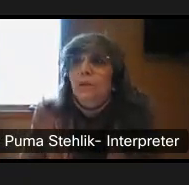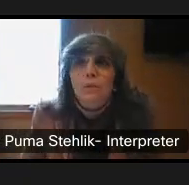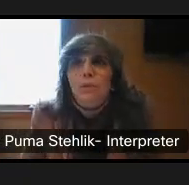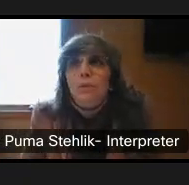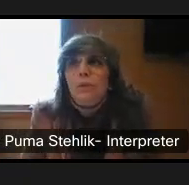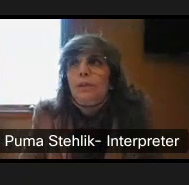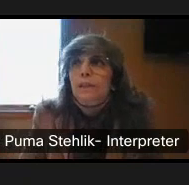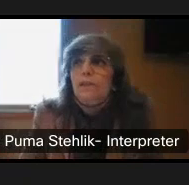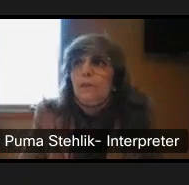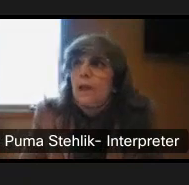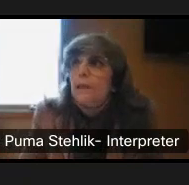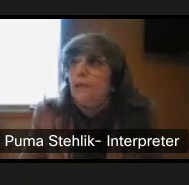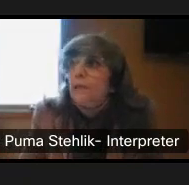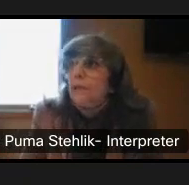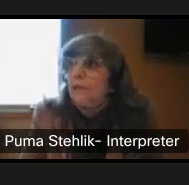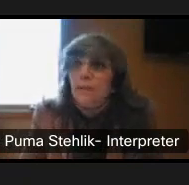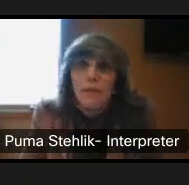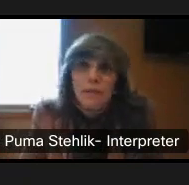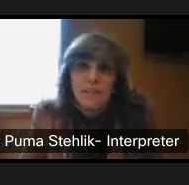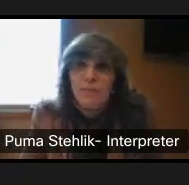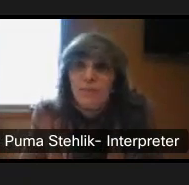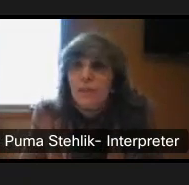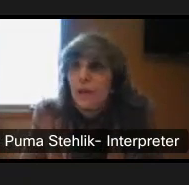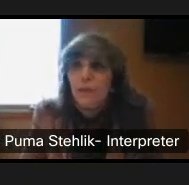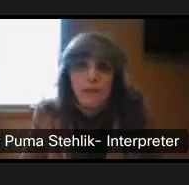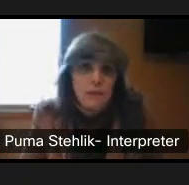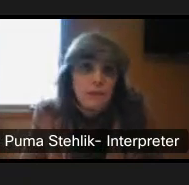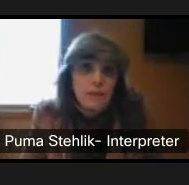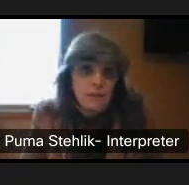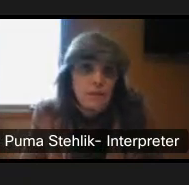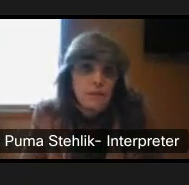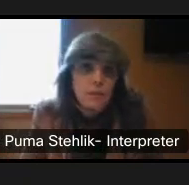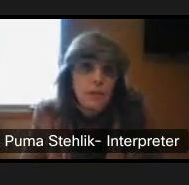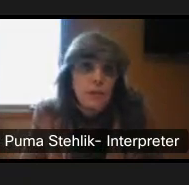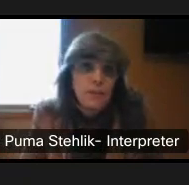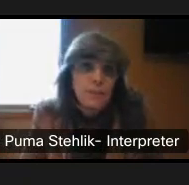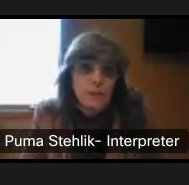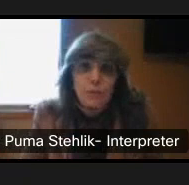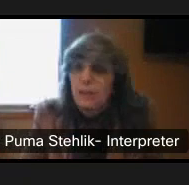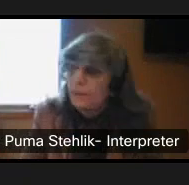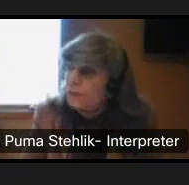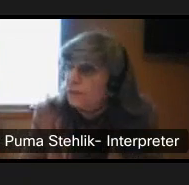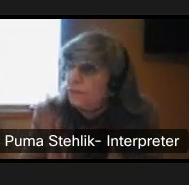The, they don't, they Esperanto.